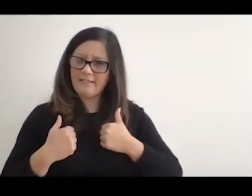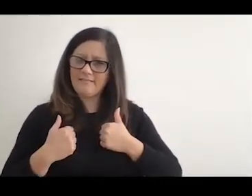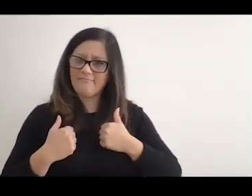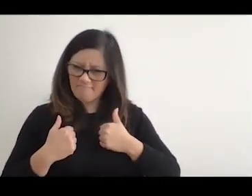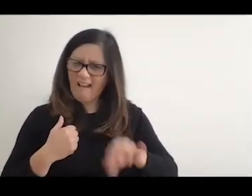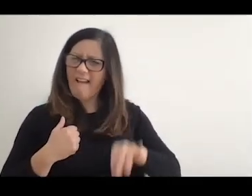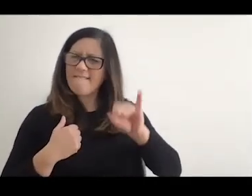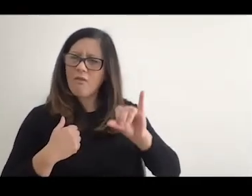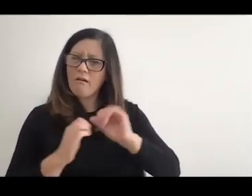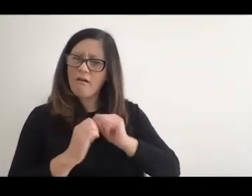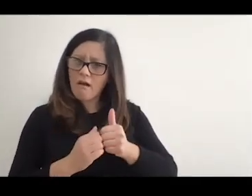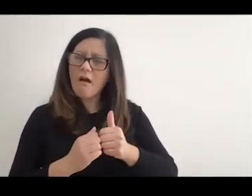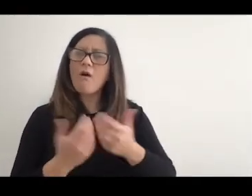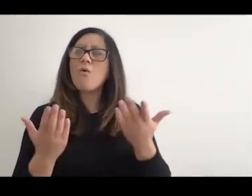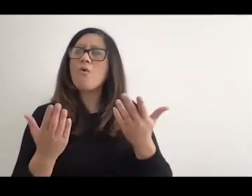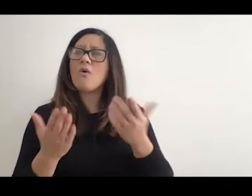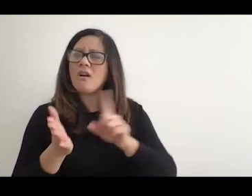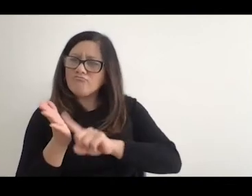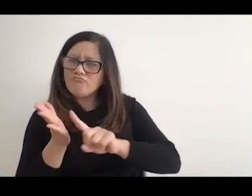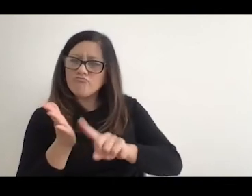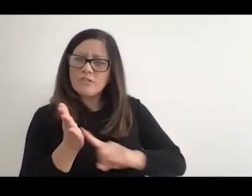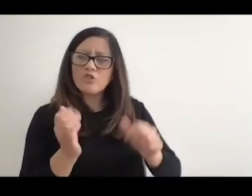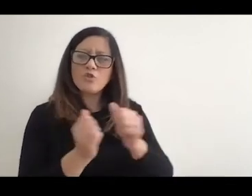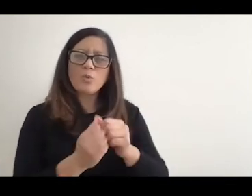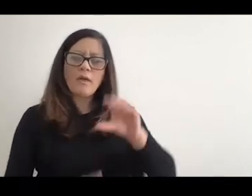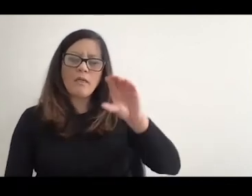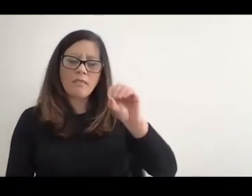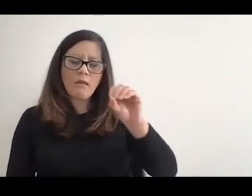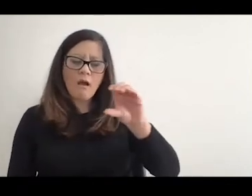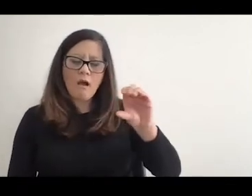early on in my journey learning about dressing with disabilities,